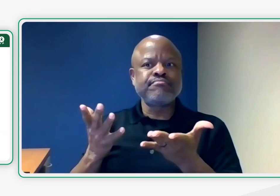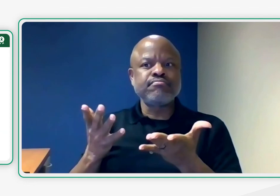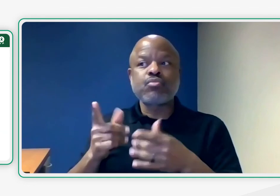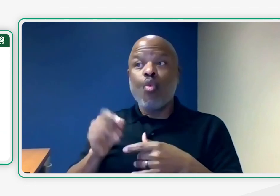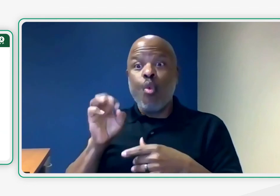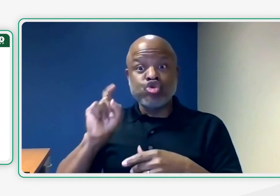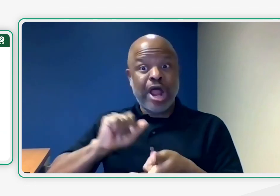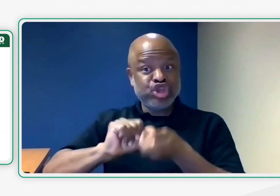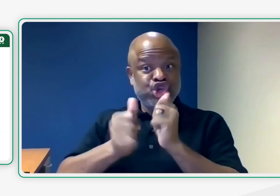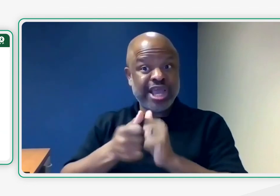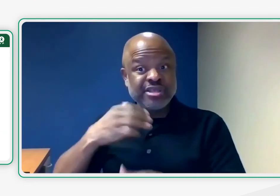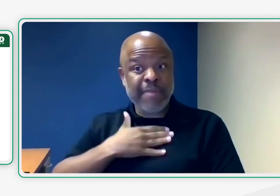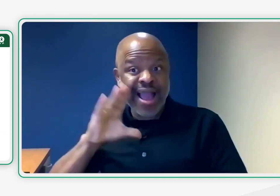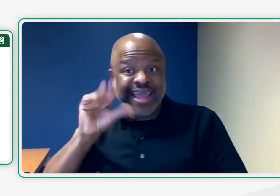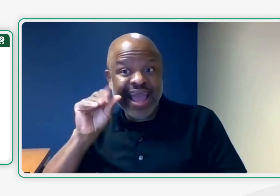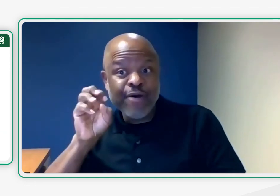Do we want to move to another state, or do we want to stay put?